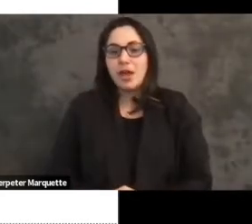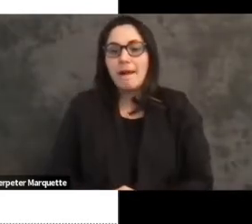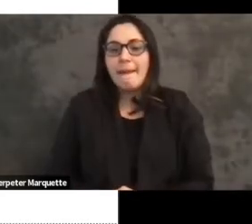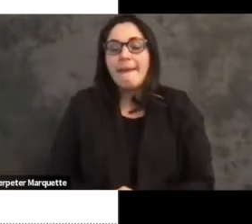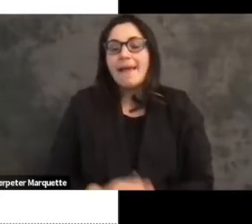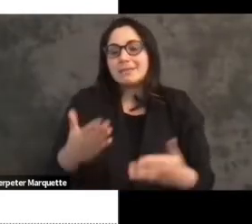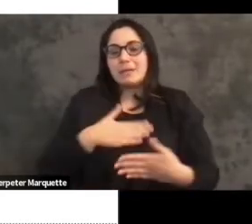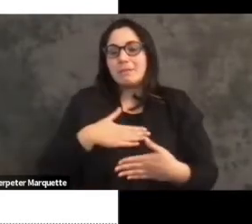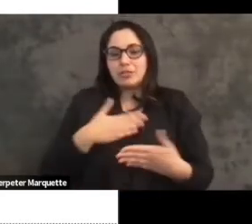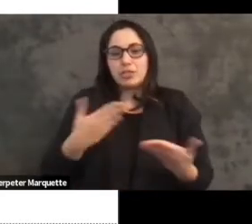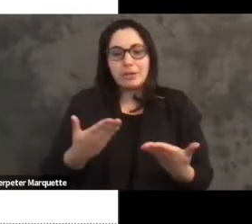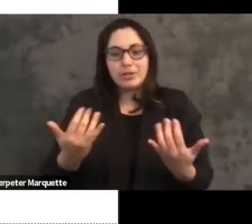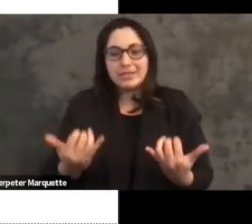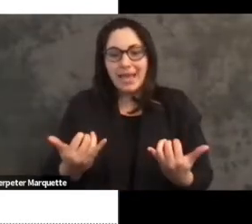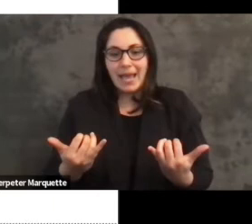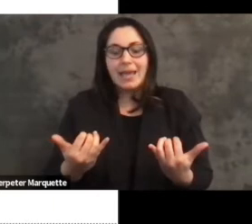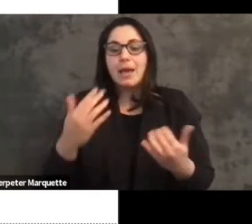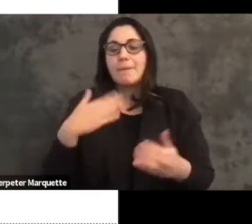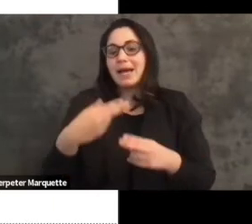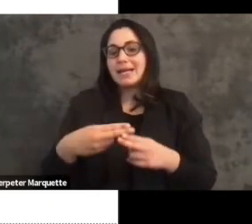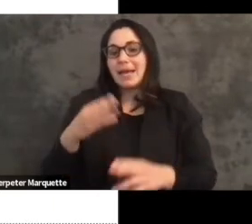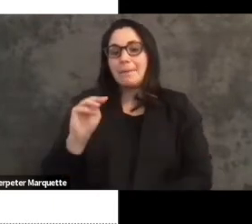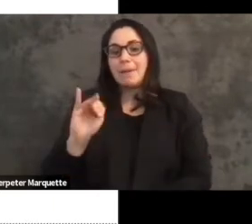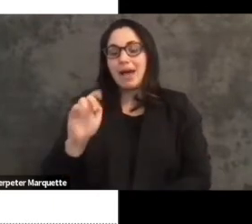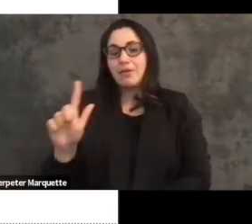view them. So now I turn it over to Dr. Peluso.